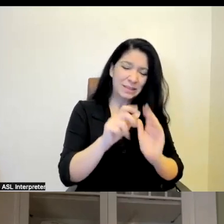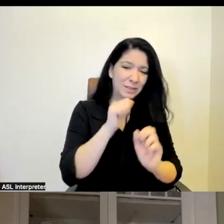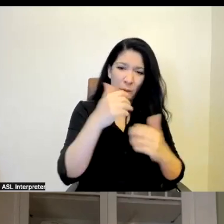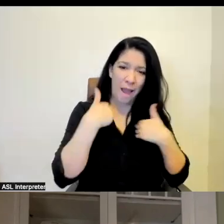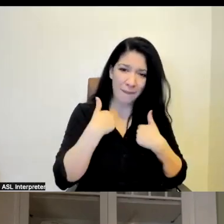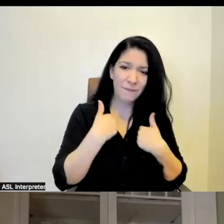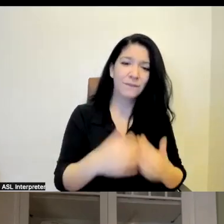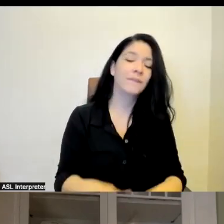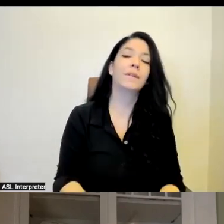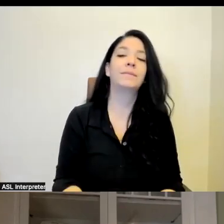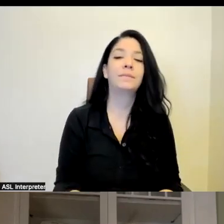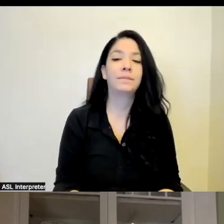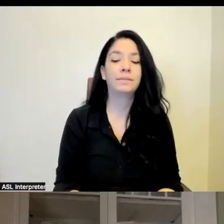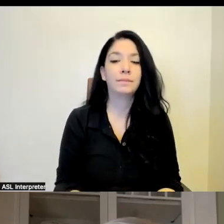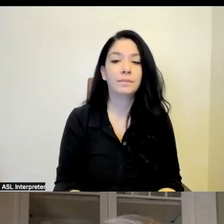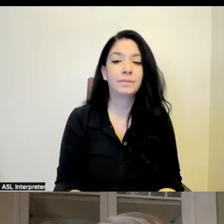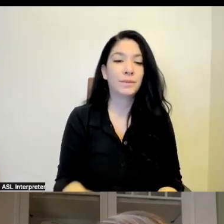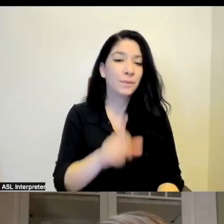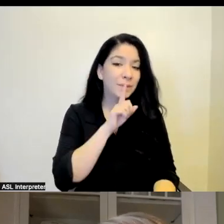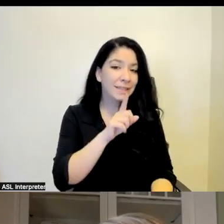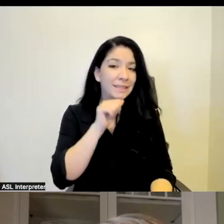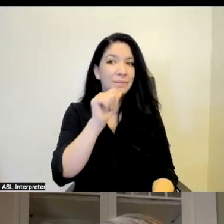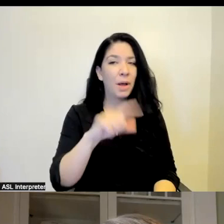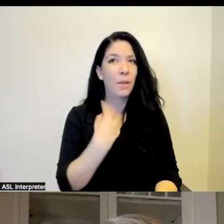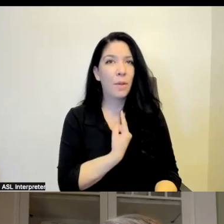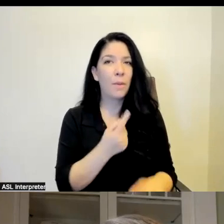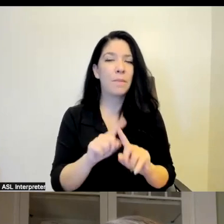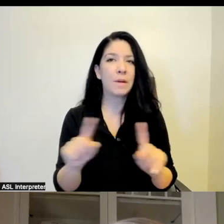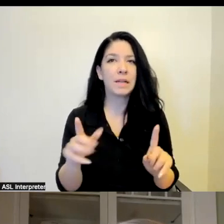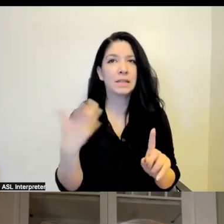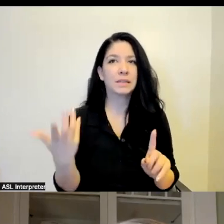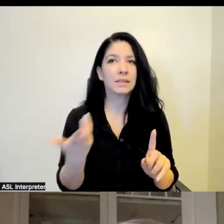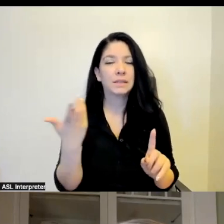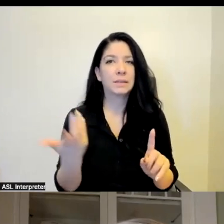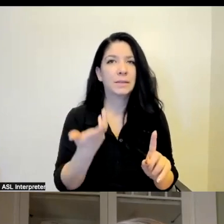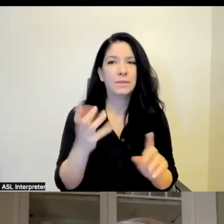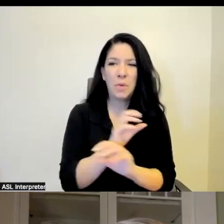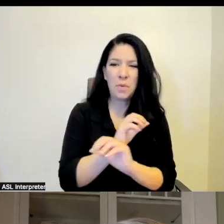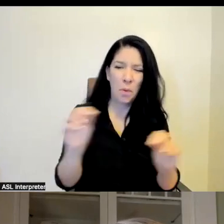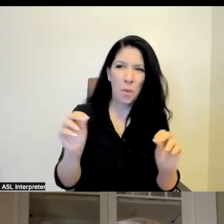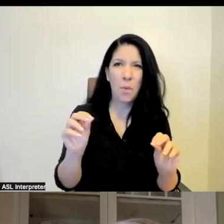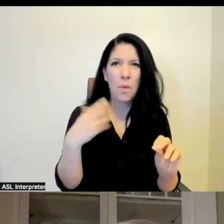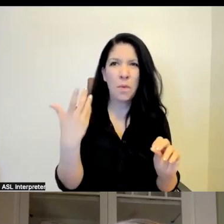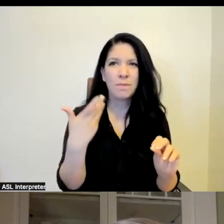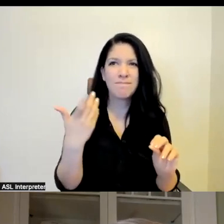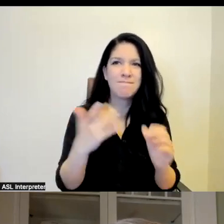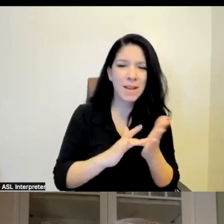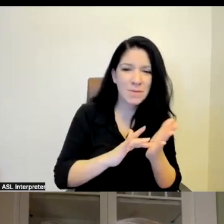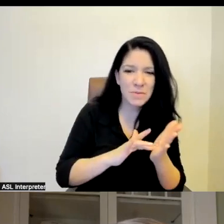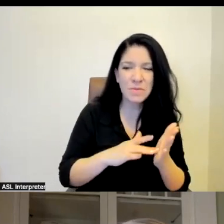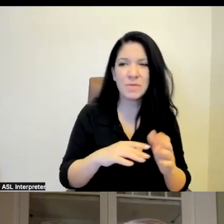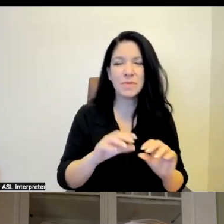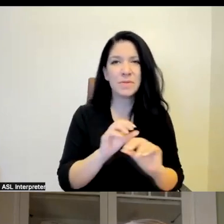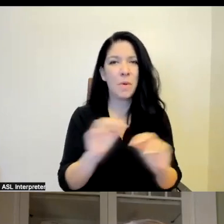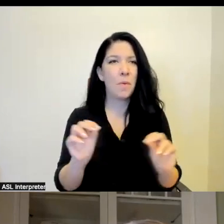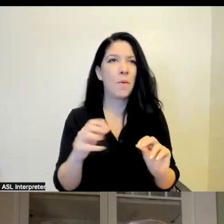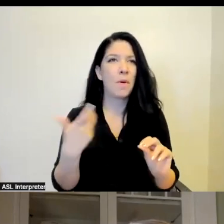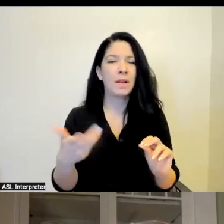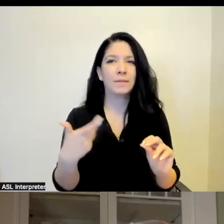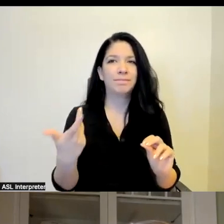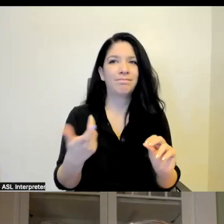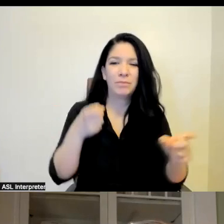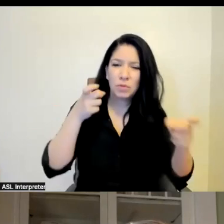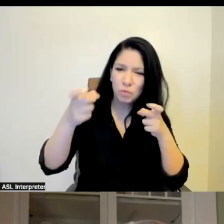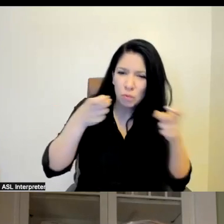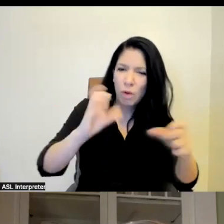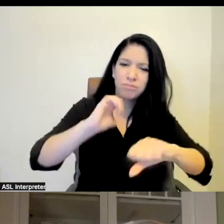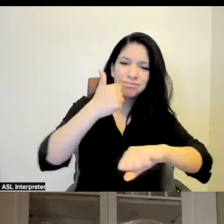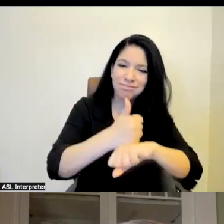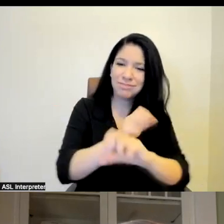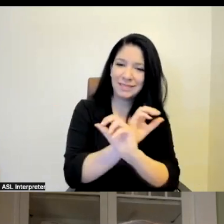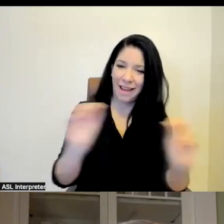that situation. I don't -- there is no medical or infectious-based control measure that says